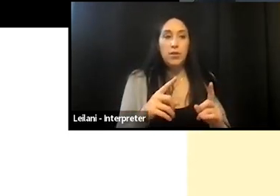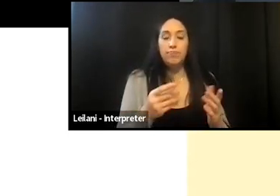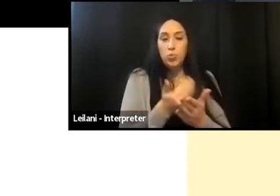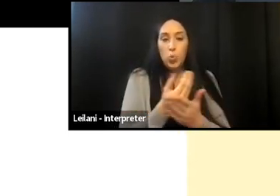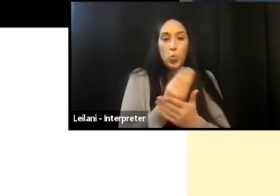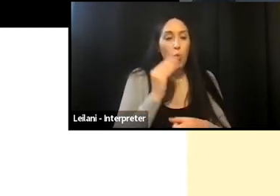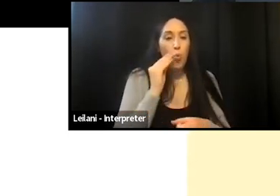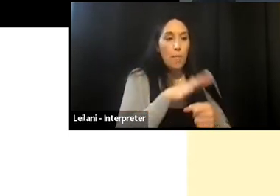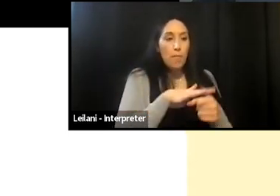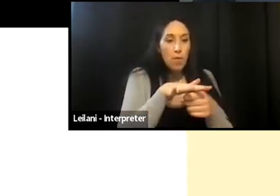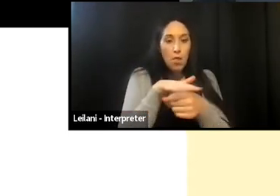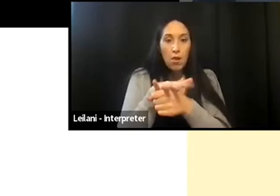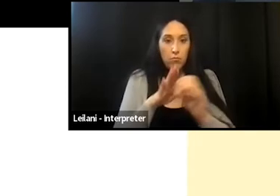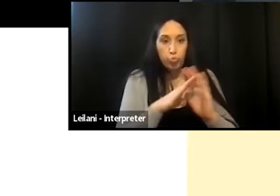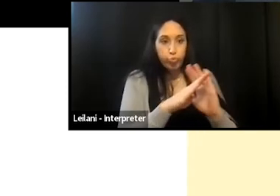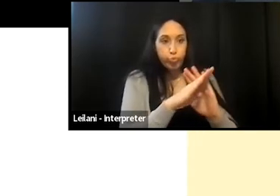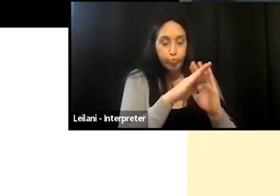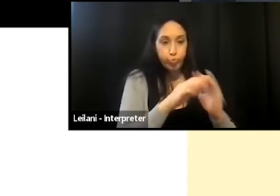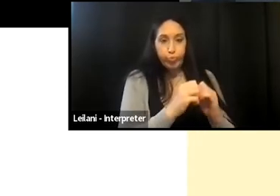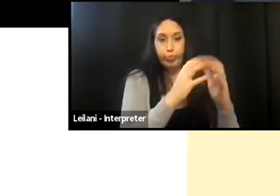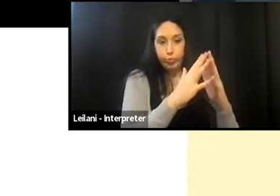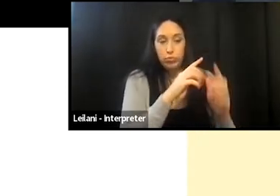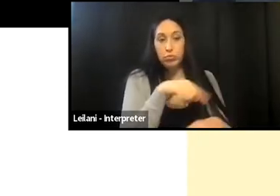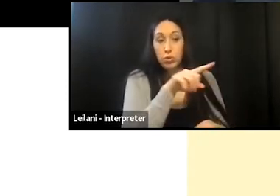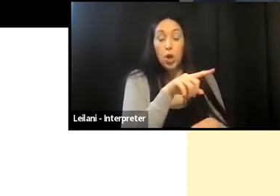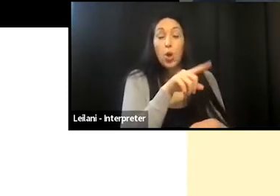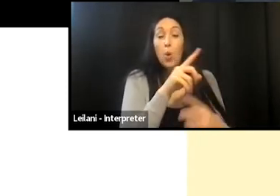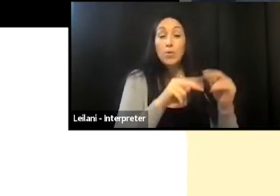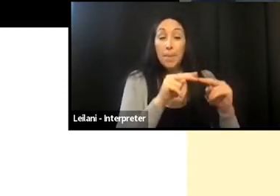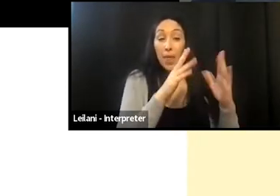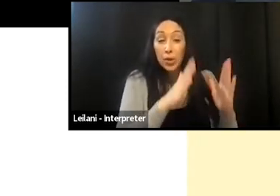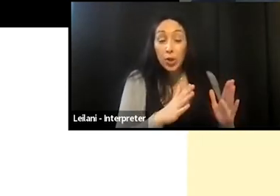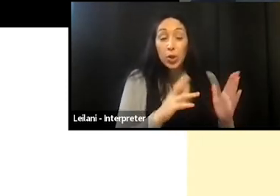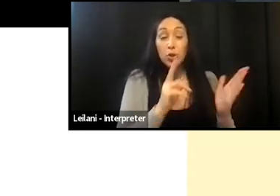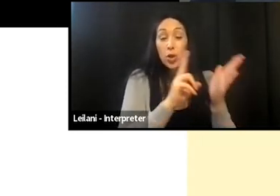being built, have those builders and contractors who have universal design features